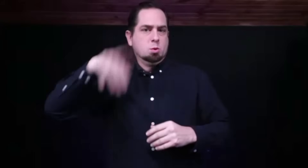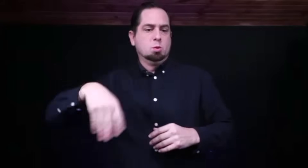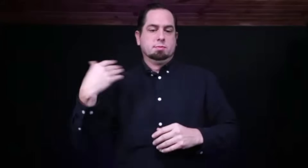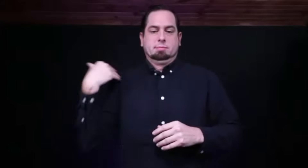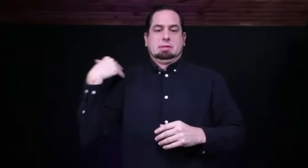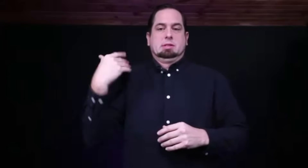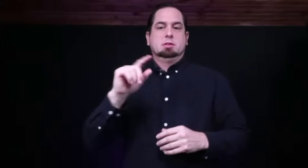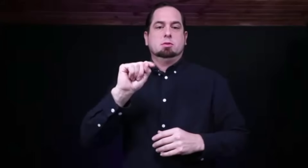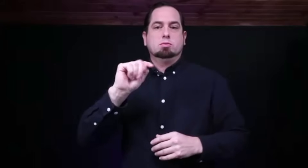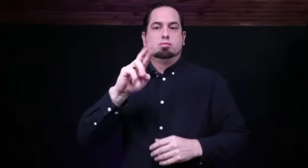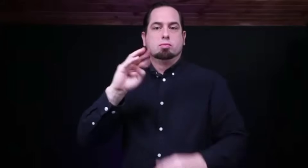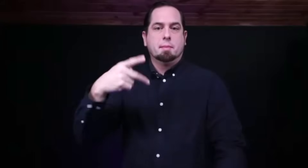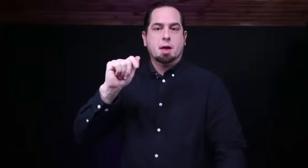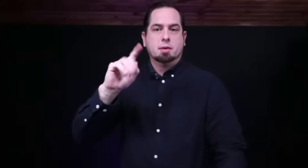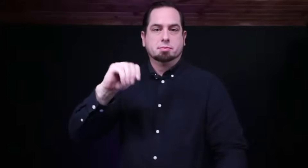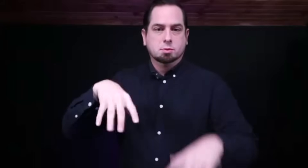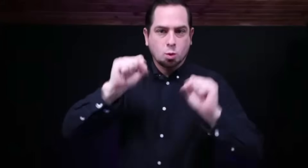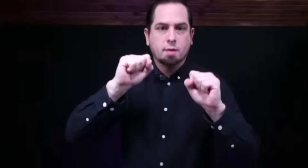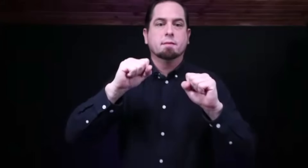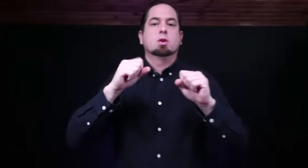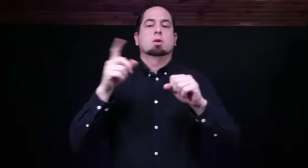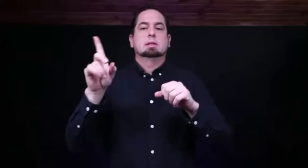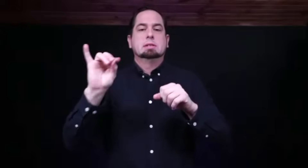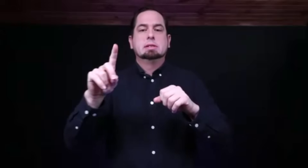We know that after the Trump administration took over,